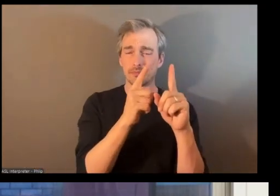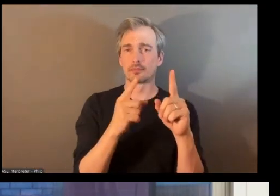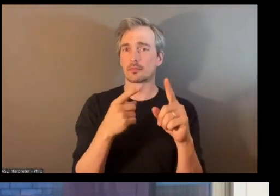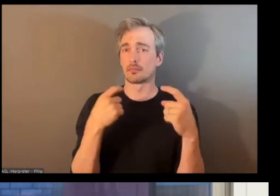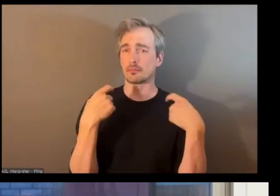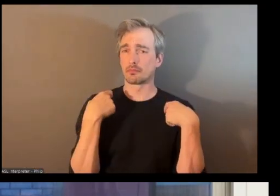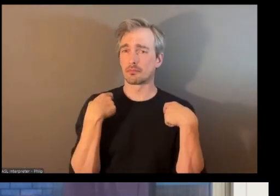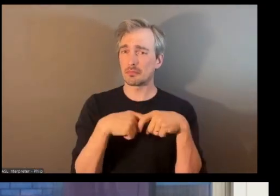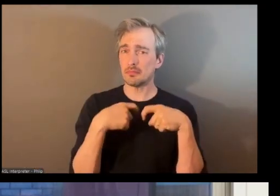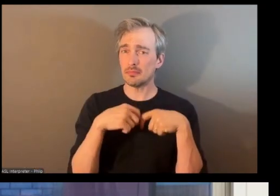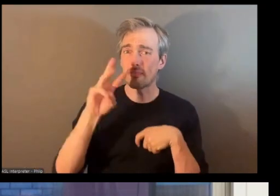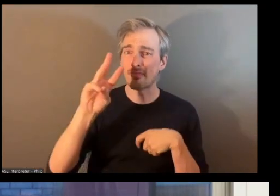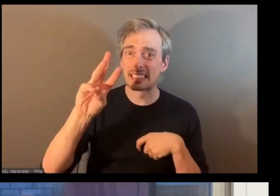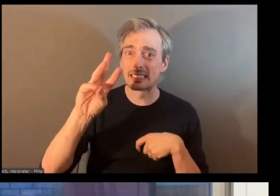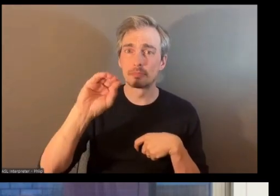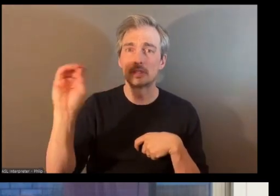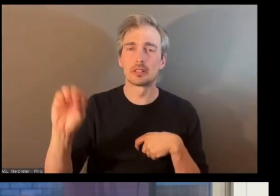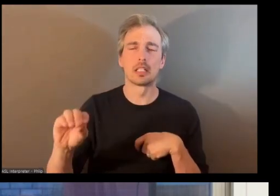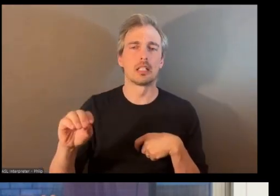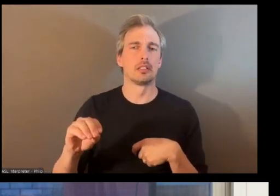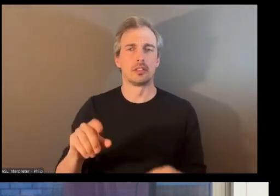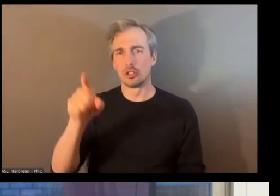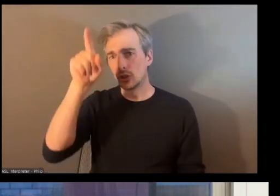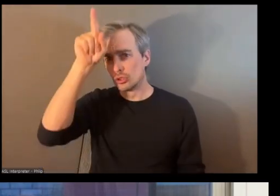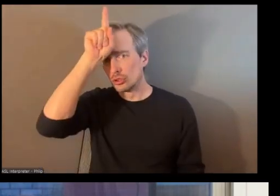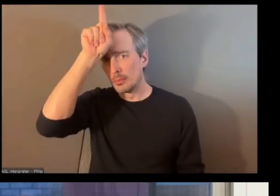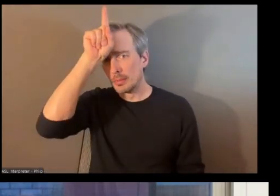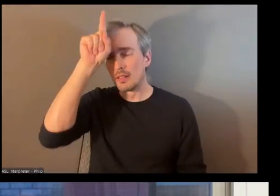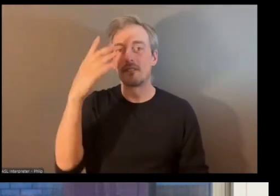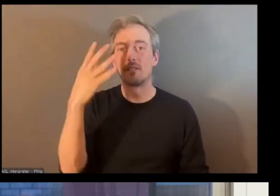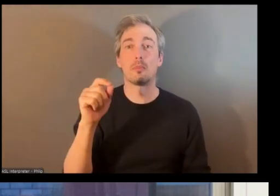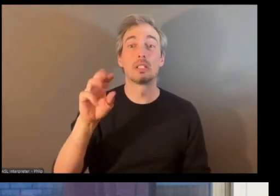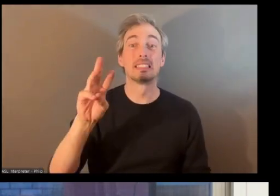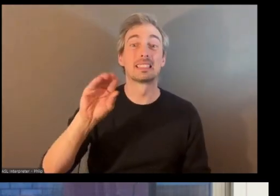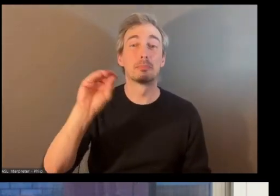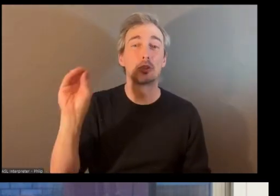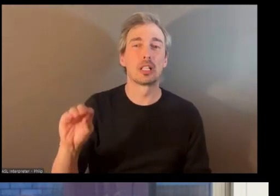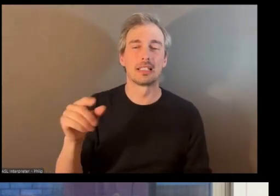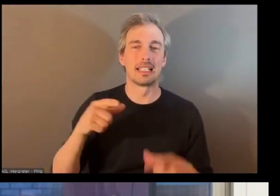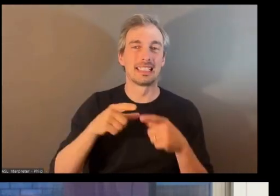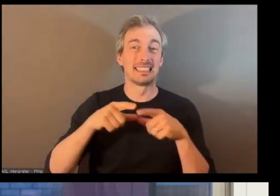5.6%, and Japanese at 5%, and then all the other languages are less than 5%.